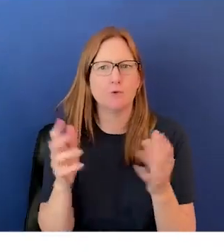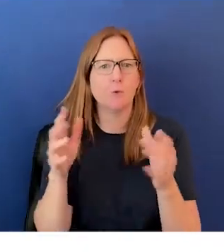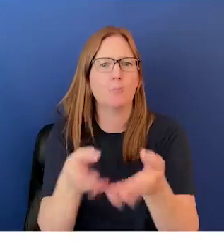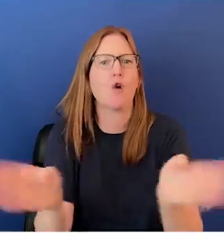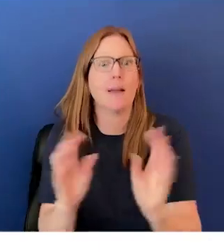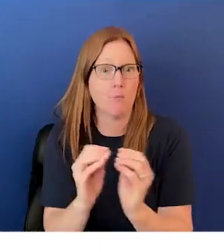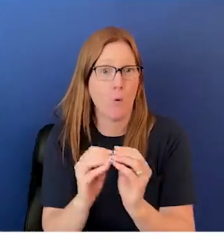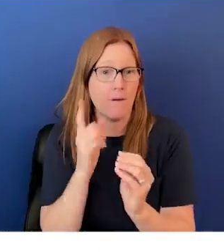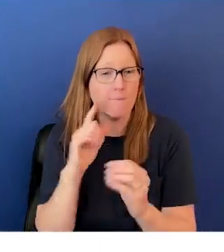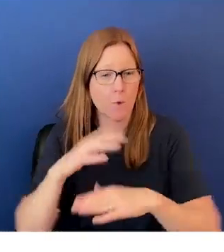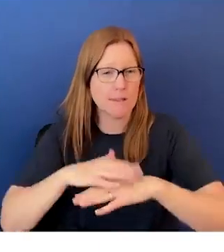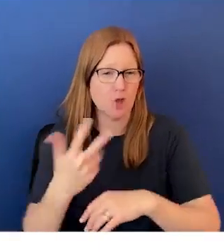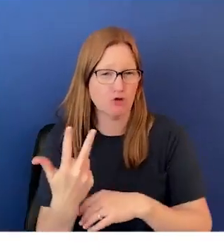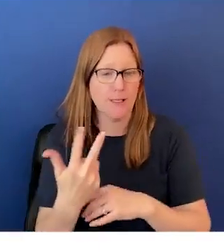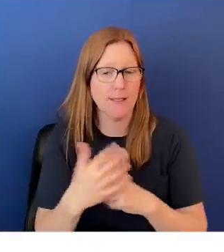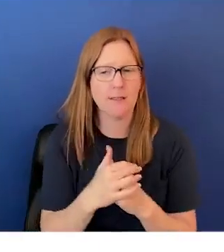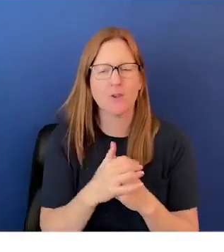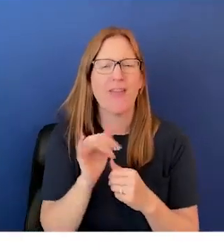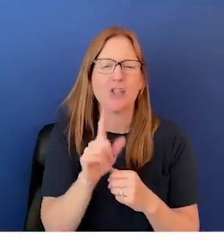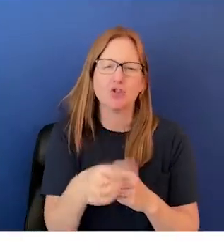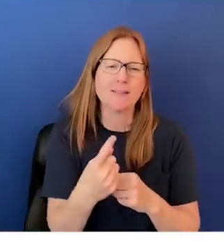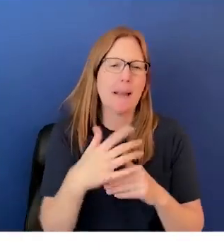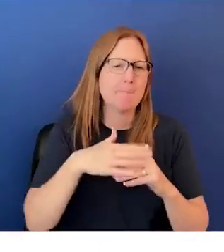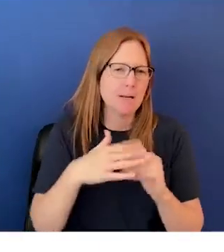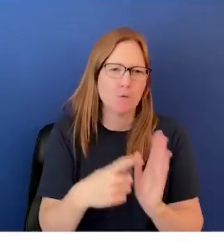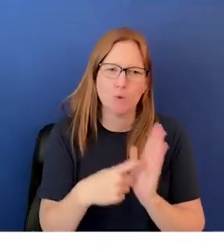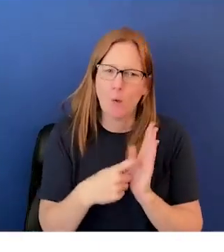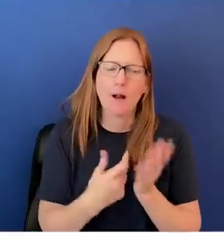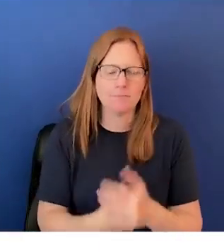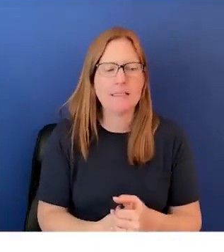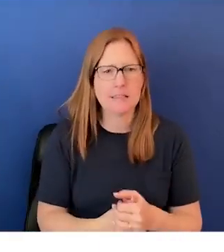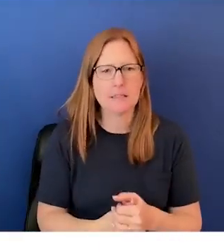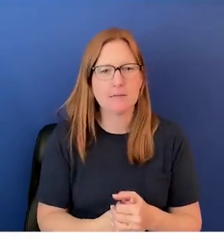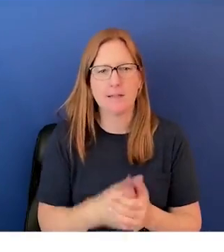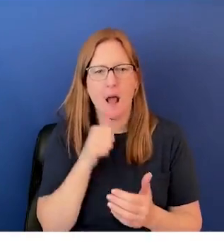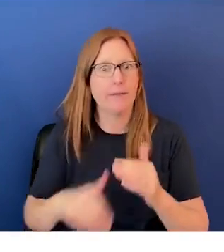So, we're really intending to set some of the minimum requirement here and not be the upper limit.